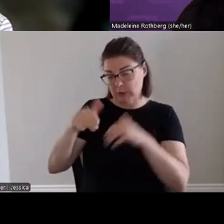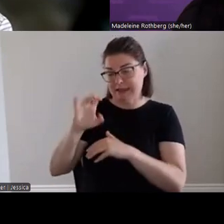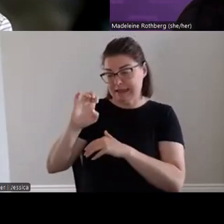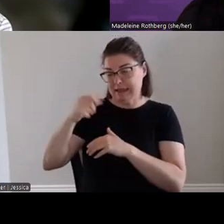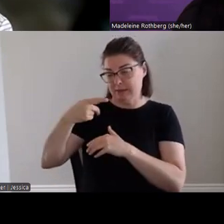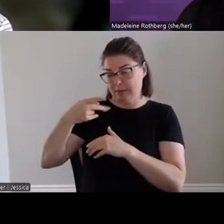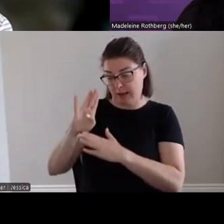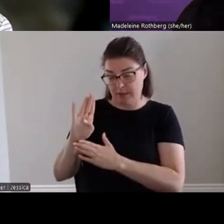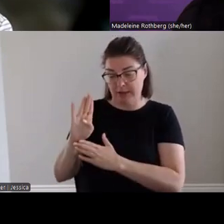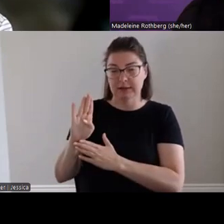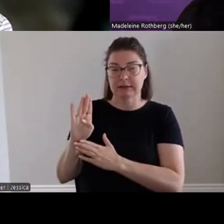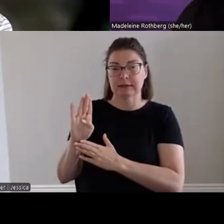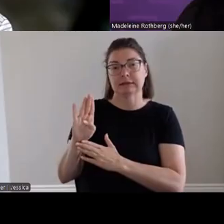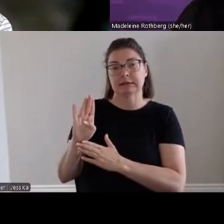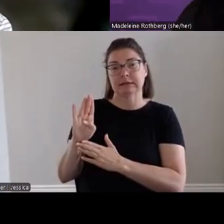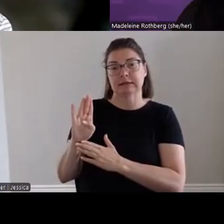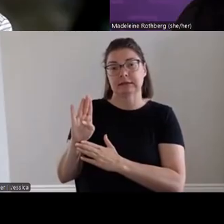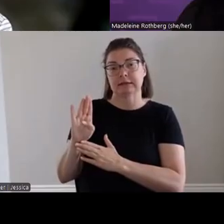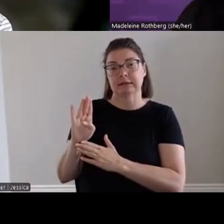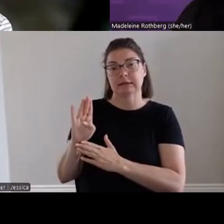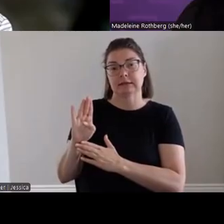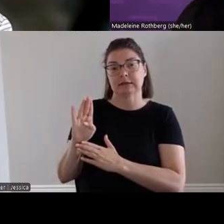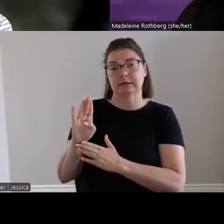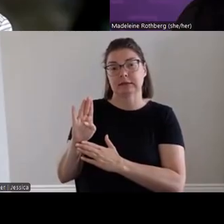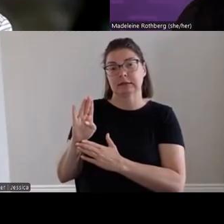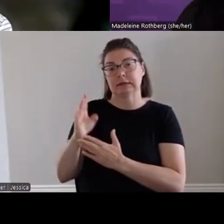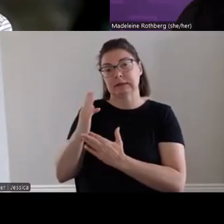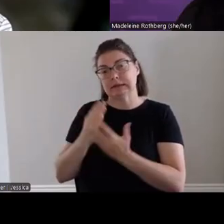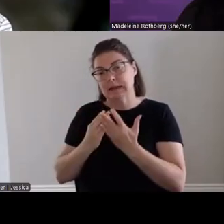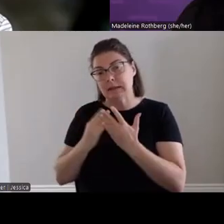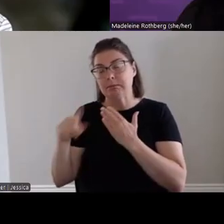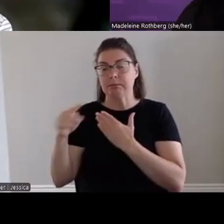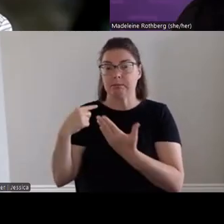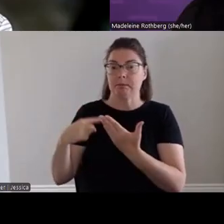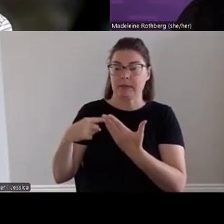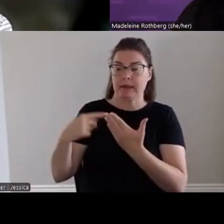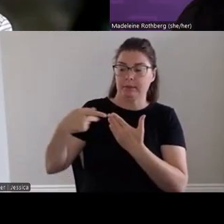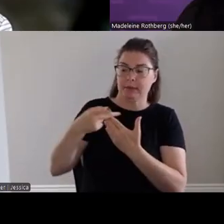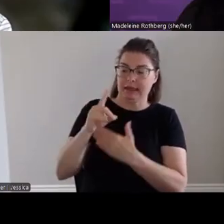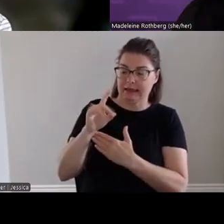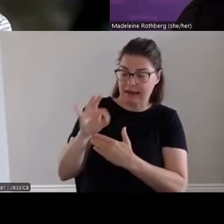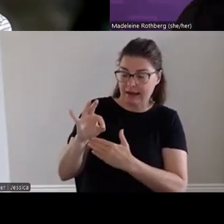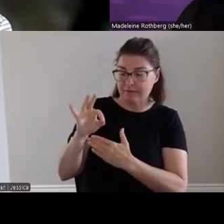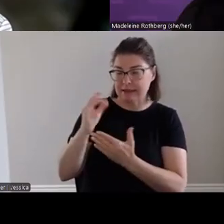They're looking at, somewhat looking at, PDF right now, and some other formats, DAISY